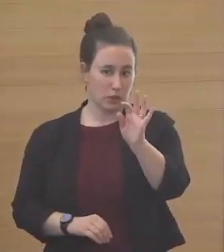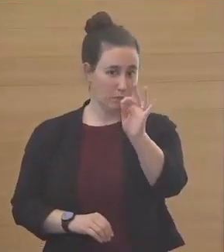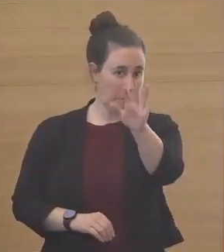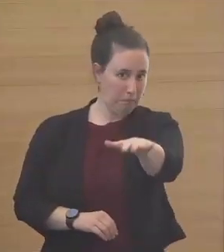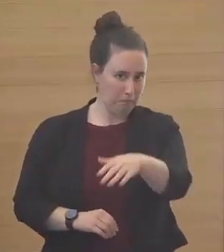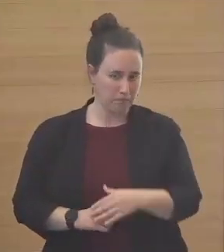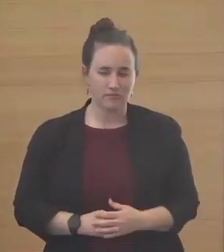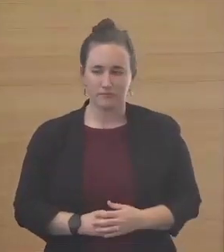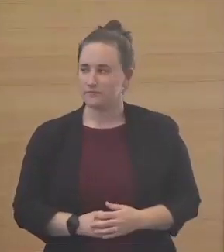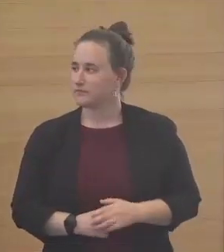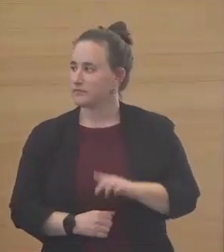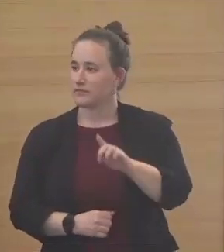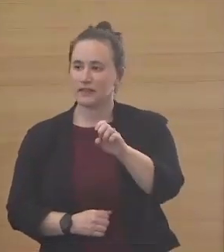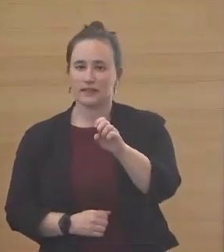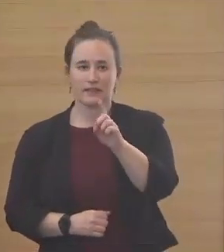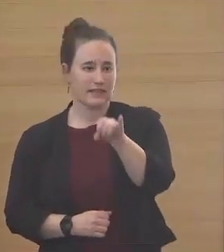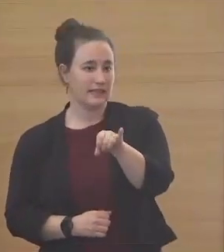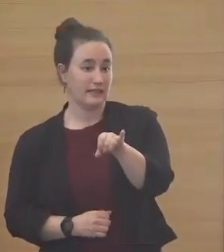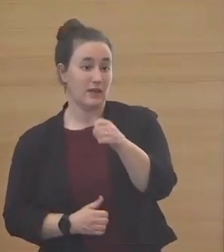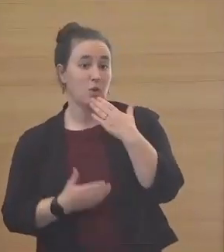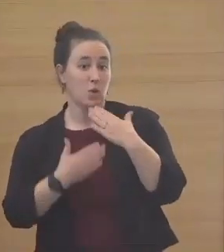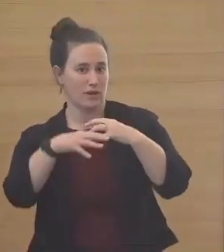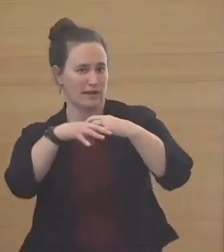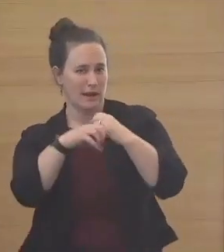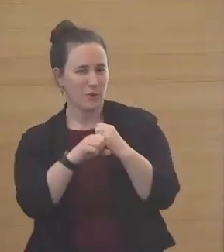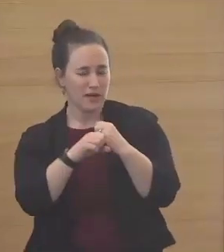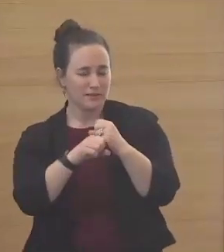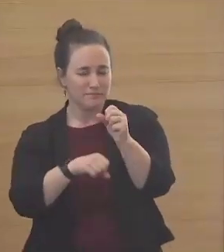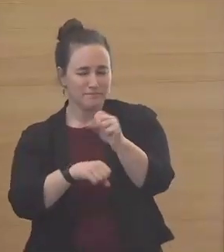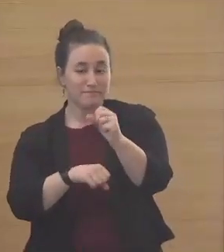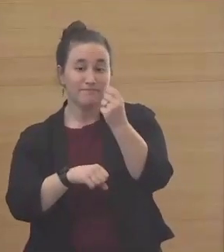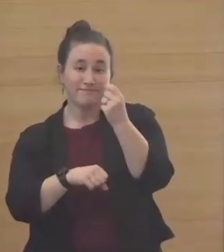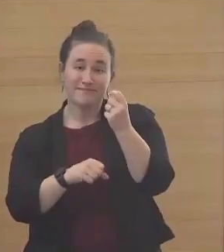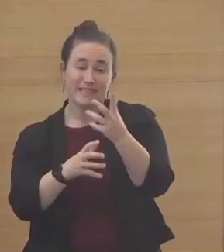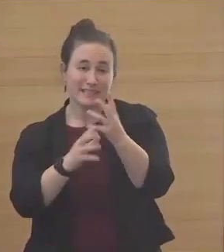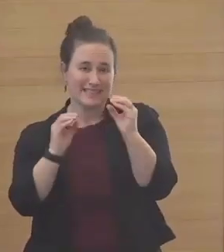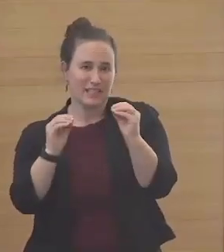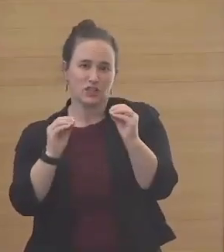I think Cody, you summed it up really well, that the teachers have so much to teach and